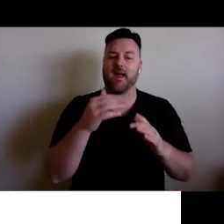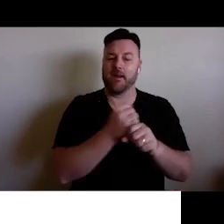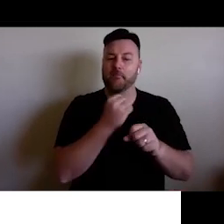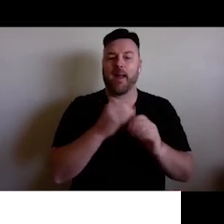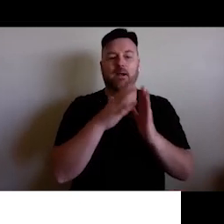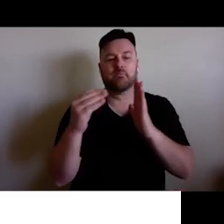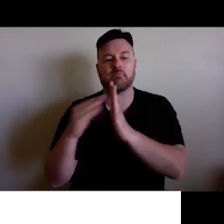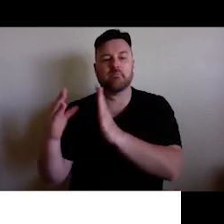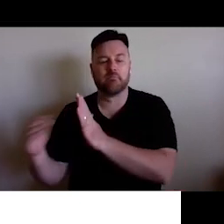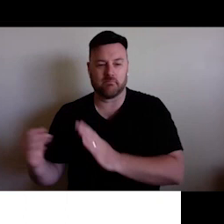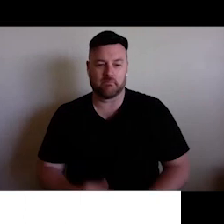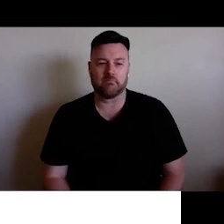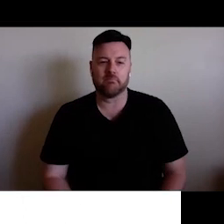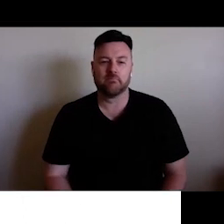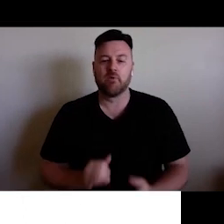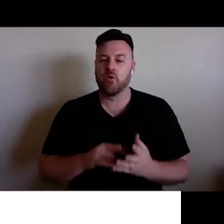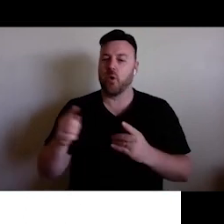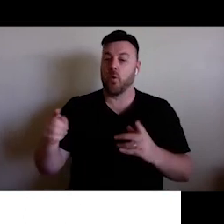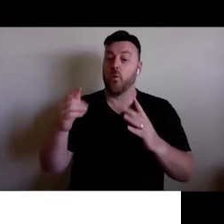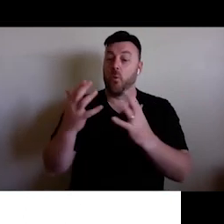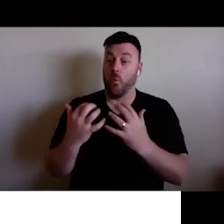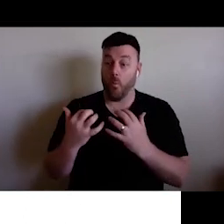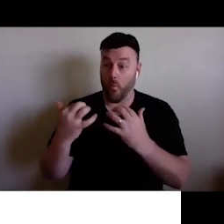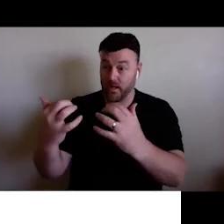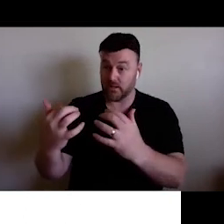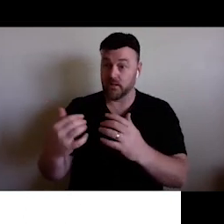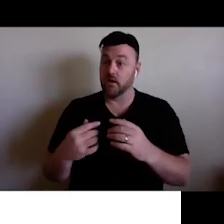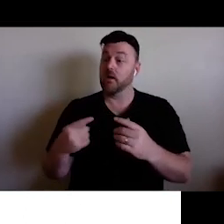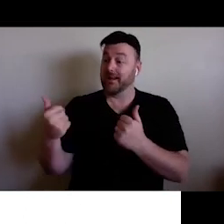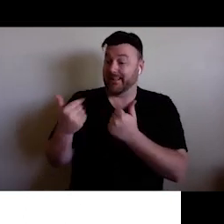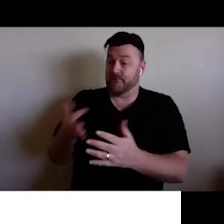paying one. Another example of this is Kickstarter. It's a slightly